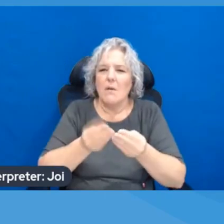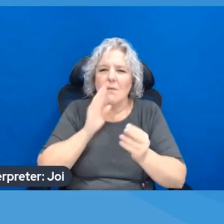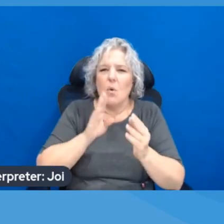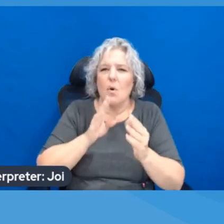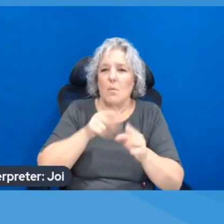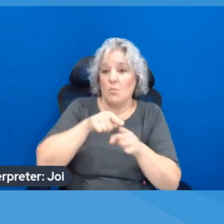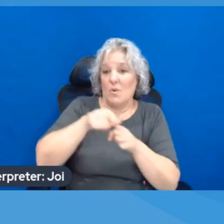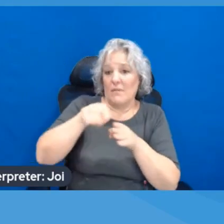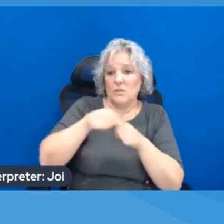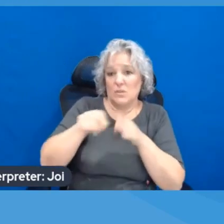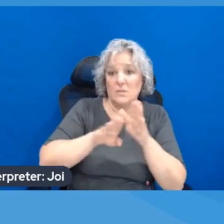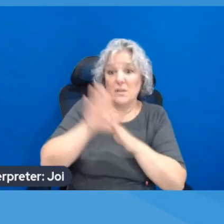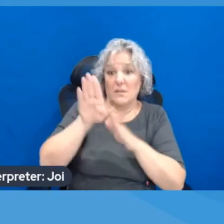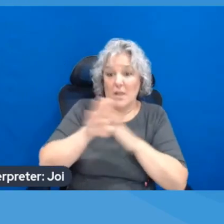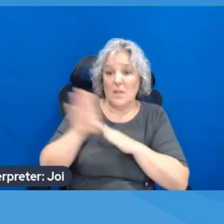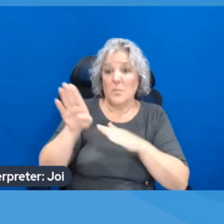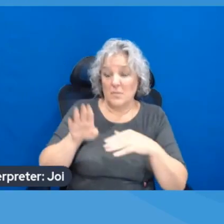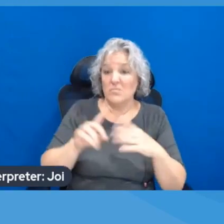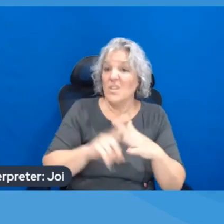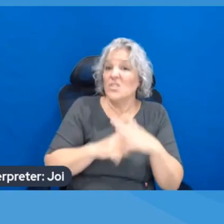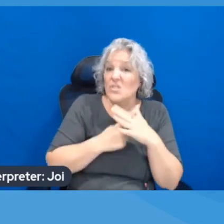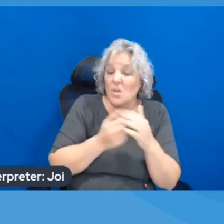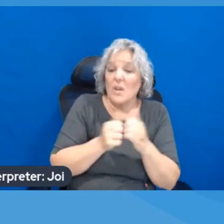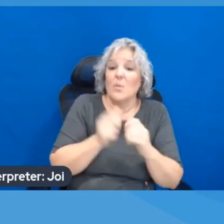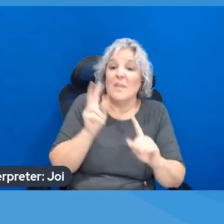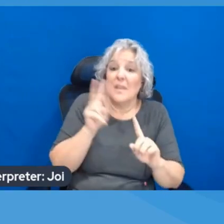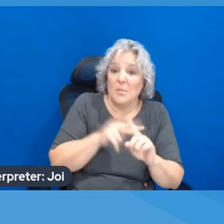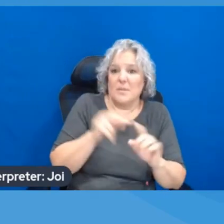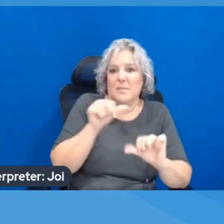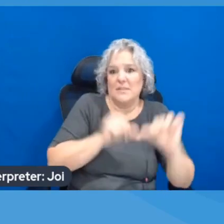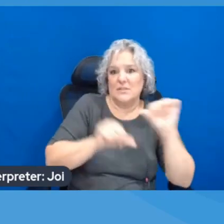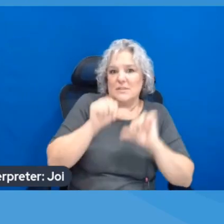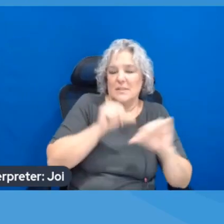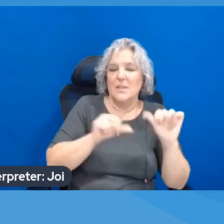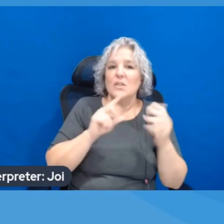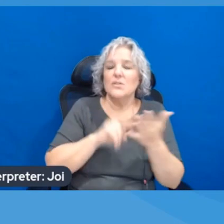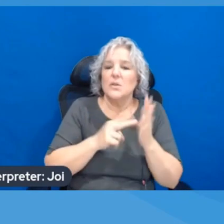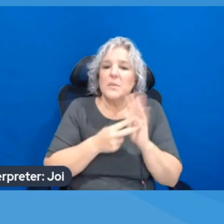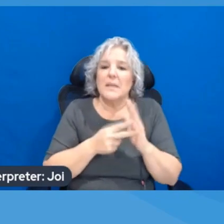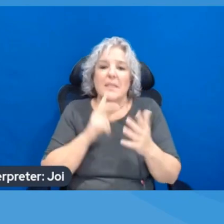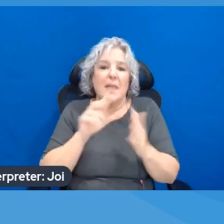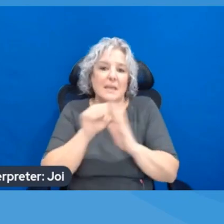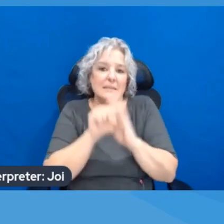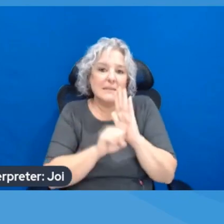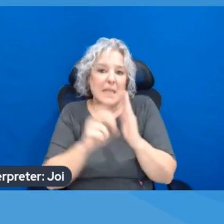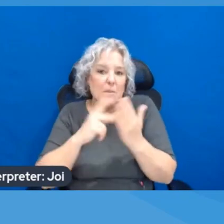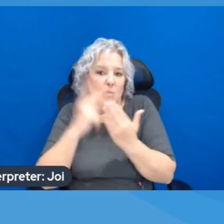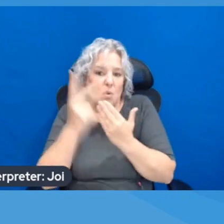within a framework of implementation science. So a state or programs professional development support activities